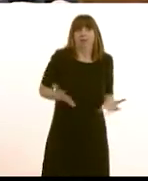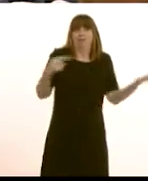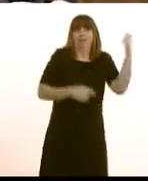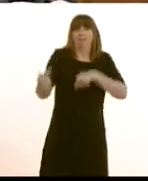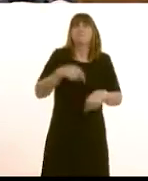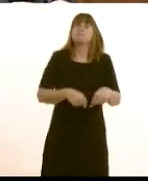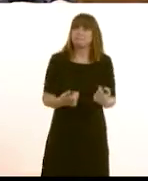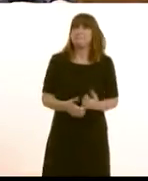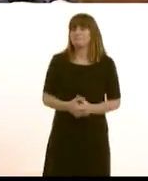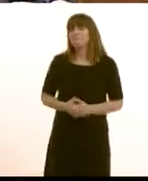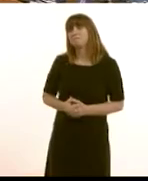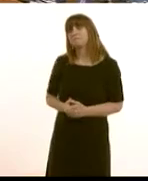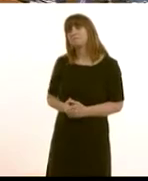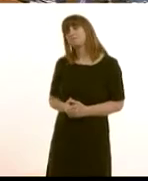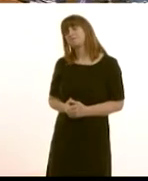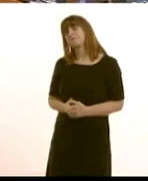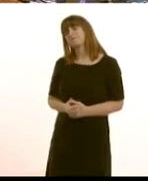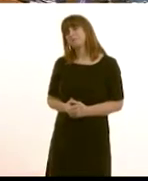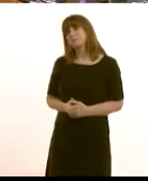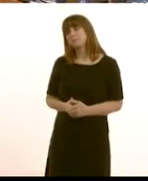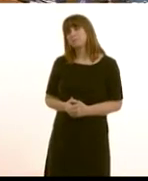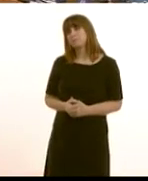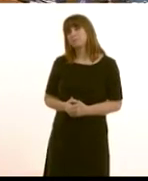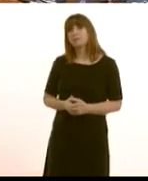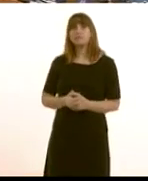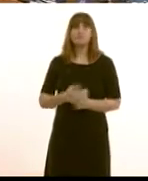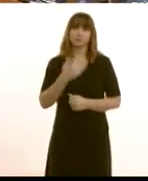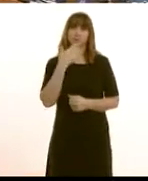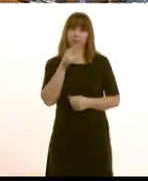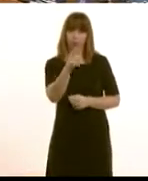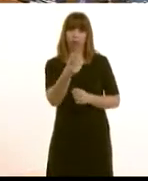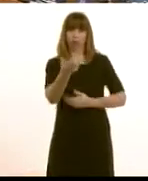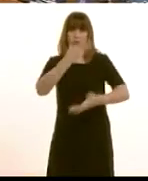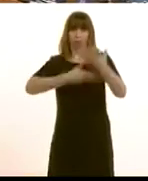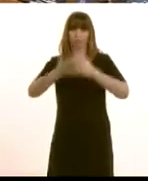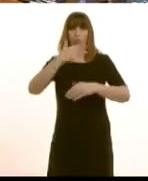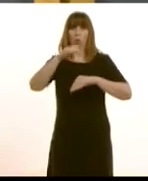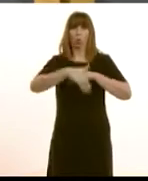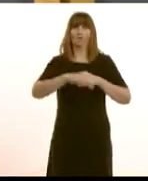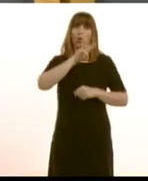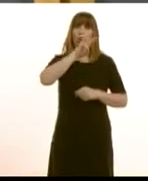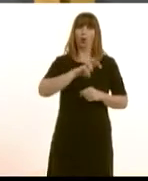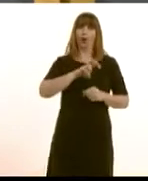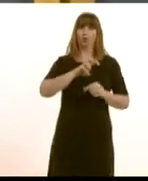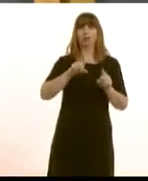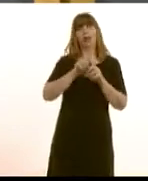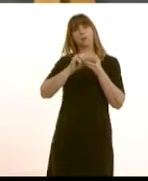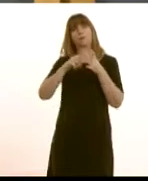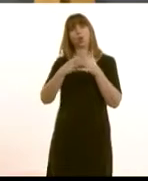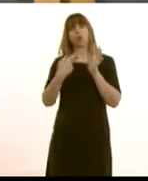iín heconomi ni. Russell George: 4. A wnaiff y Prif Weinidog ddatganiad am ail-fapio masnachfraint rheilffyrdd Cymru a'r Gororau? OAQ(4)2675(FM)